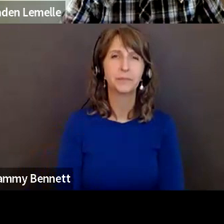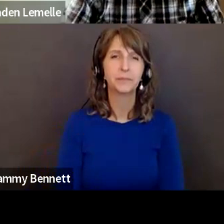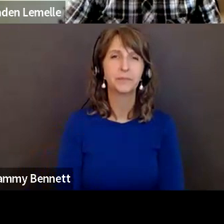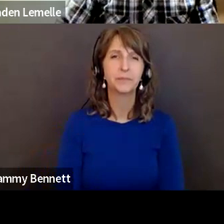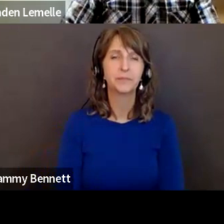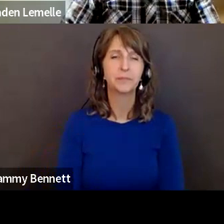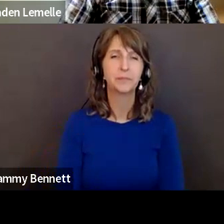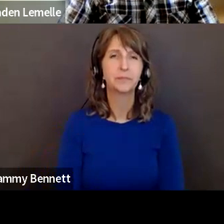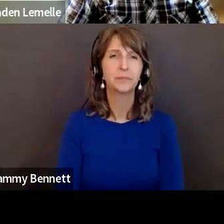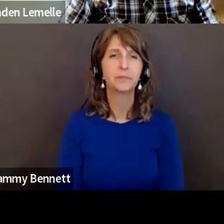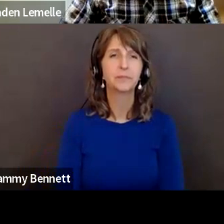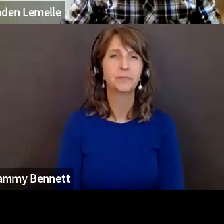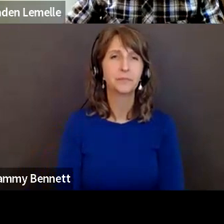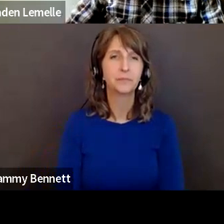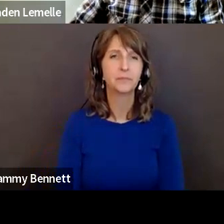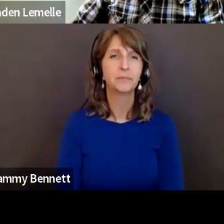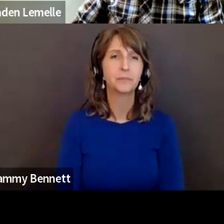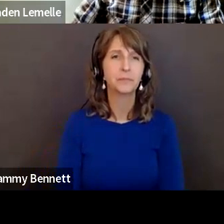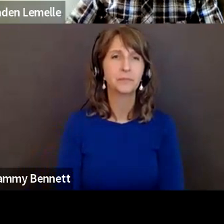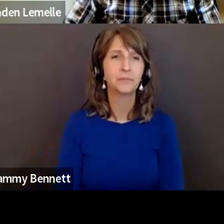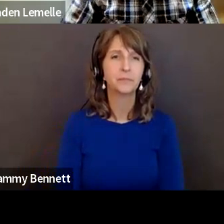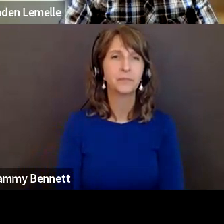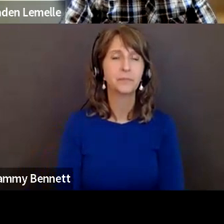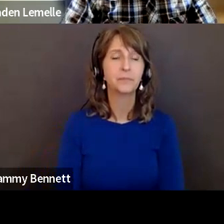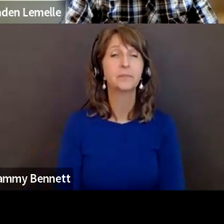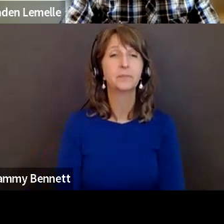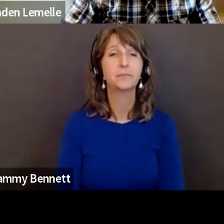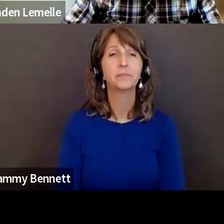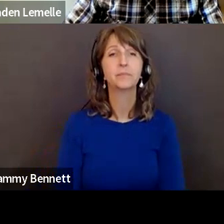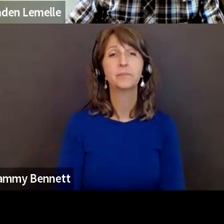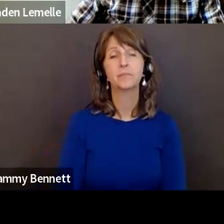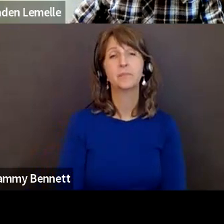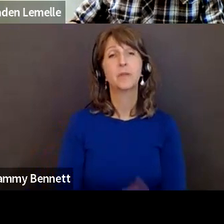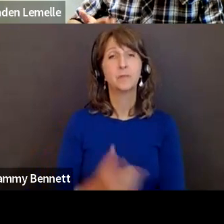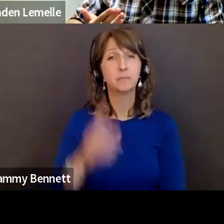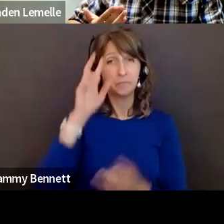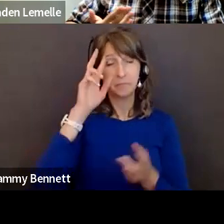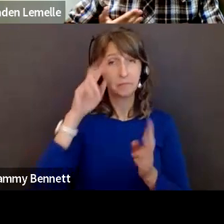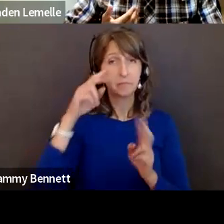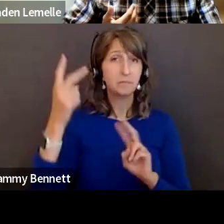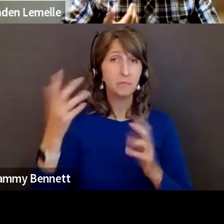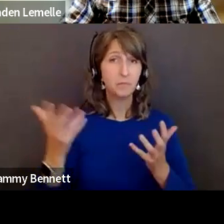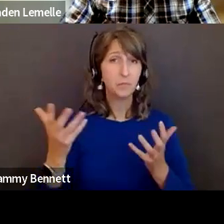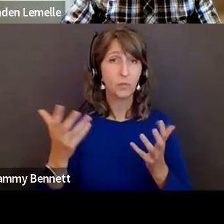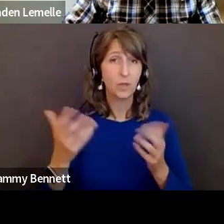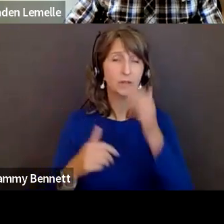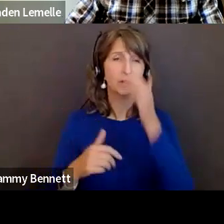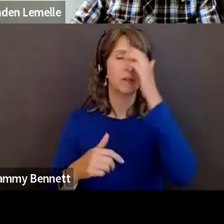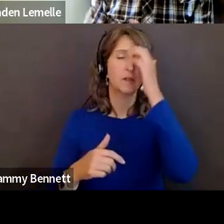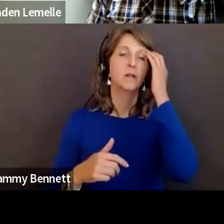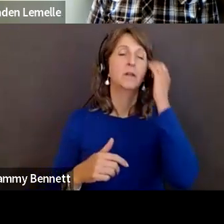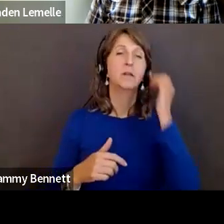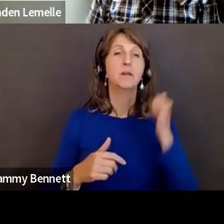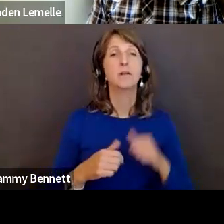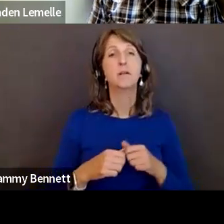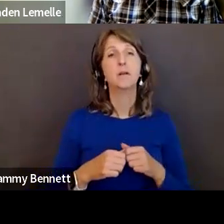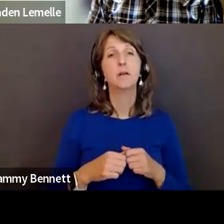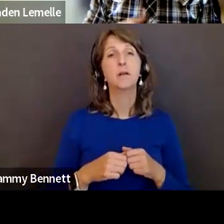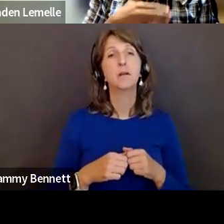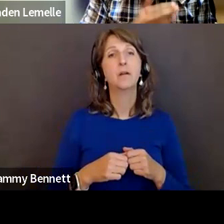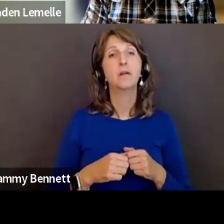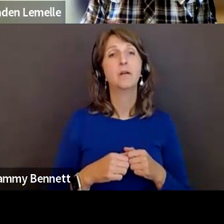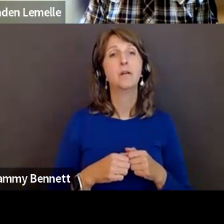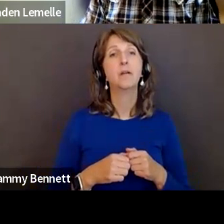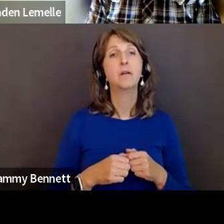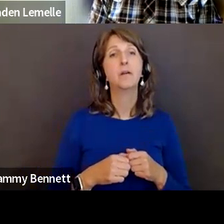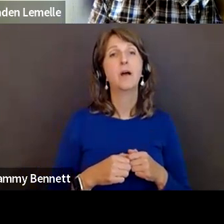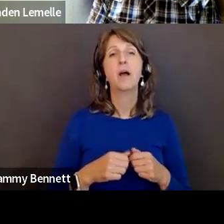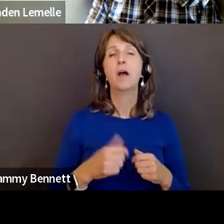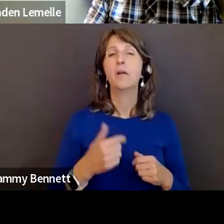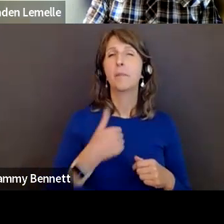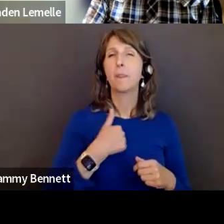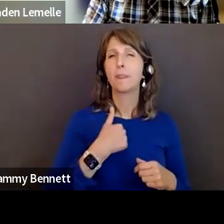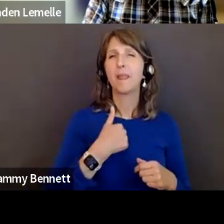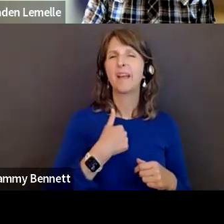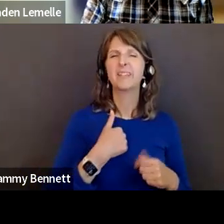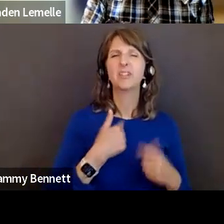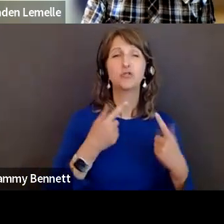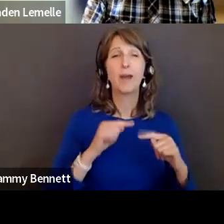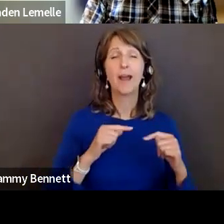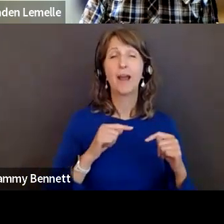With a My inconvenience with, with my disability is that, I had a hard time like catching up to other up students.